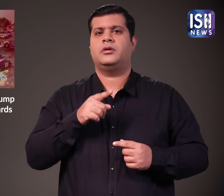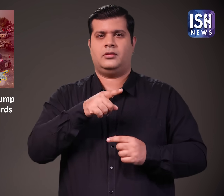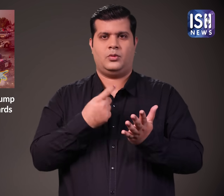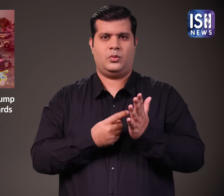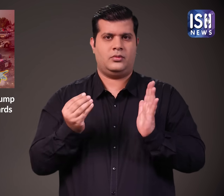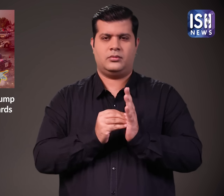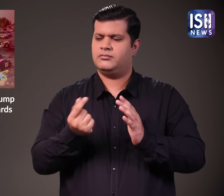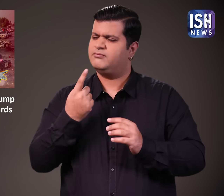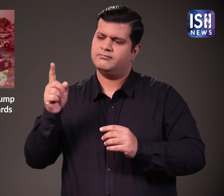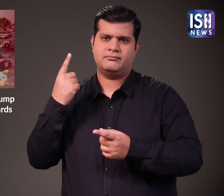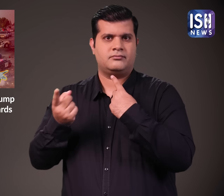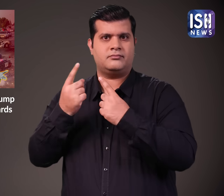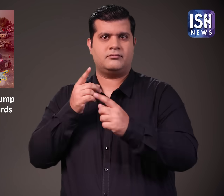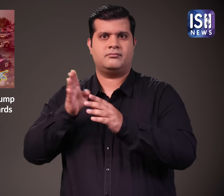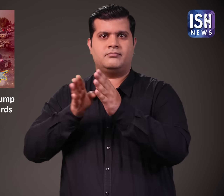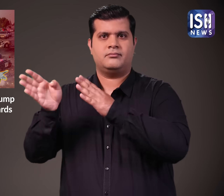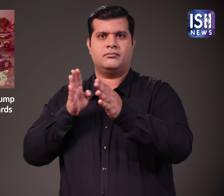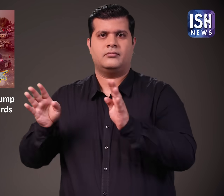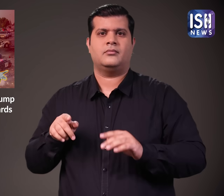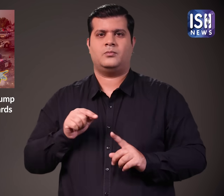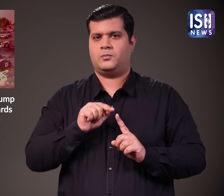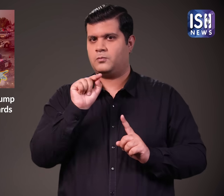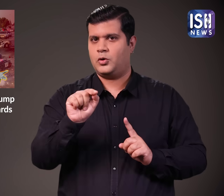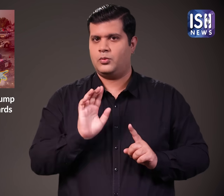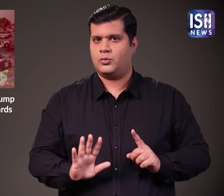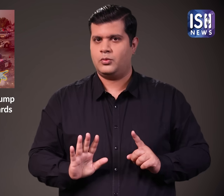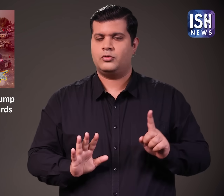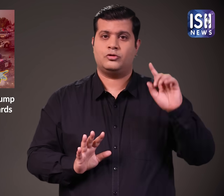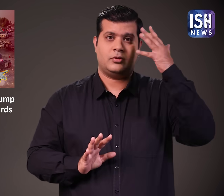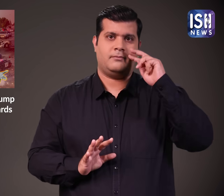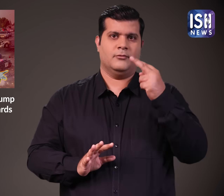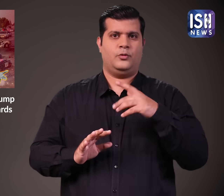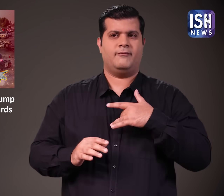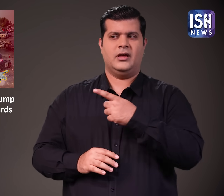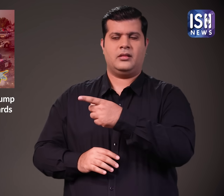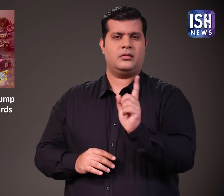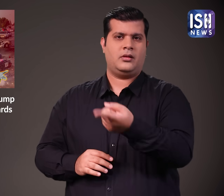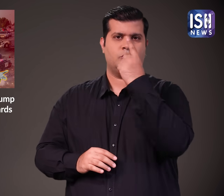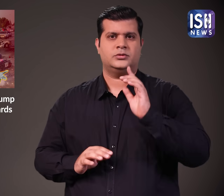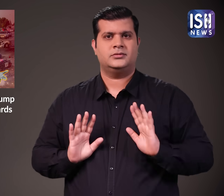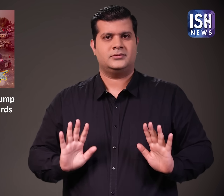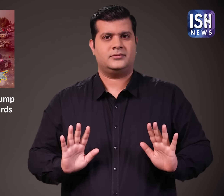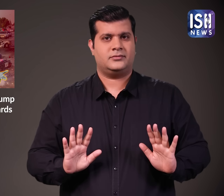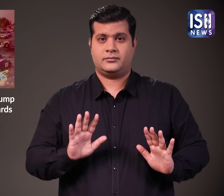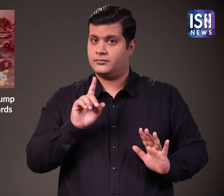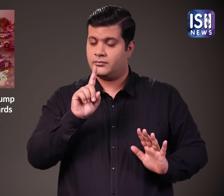Trump views that such people shall be immediately checked for and deported.